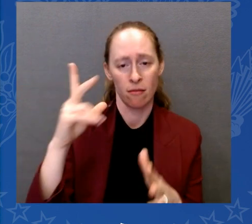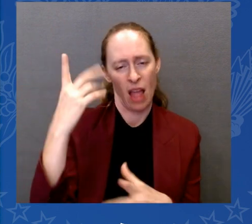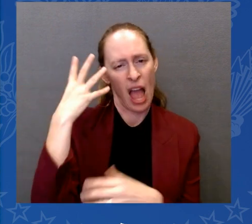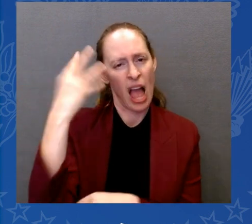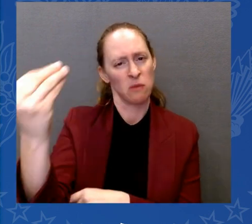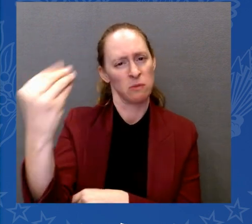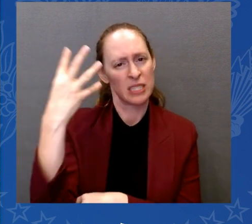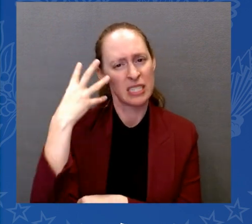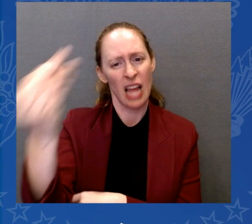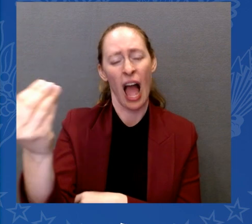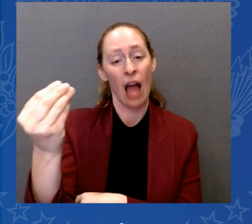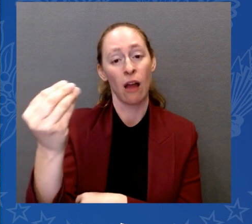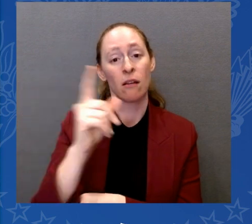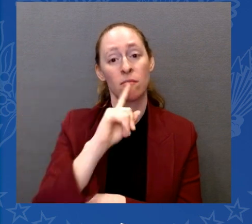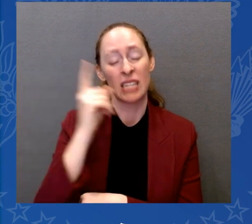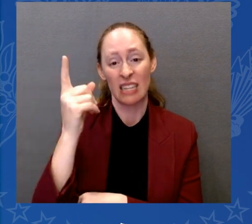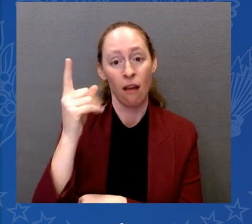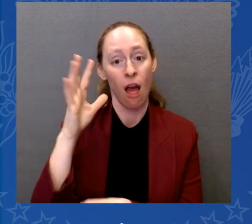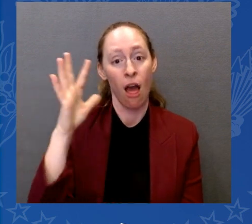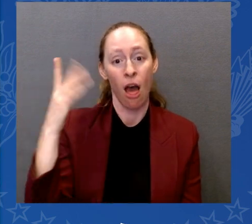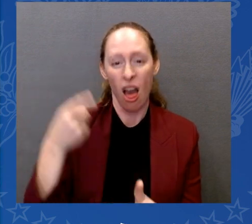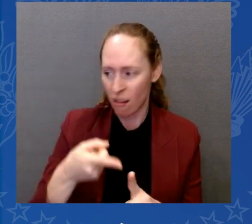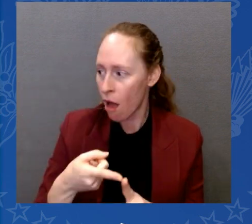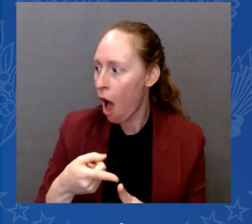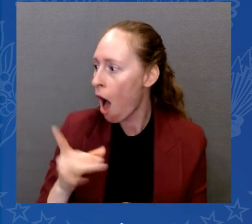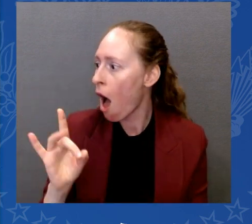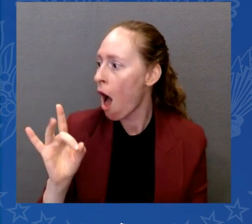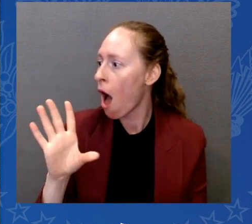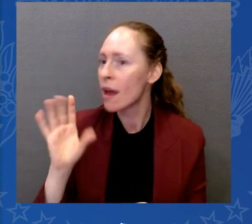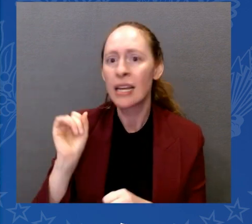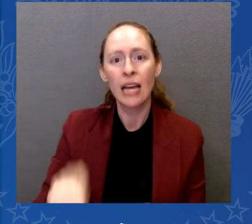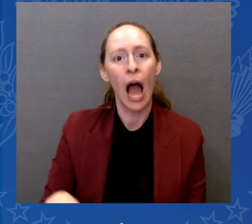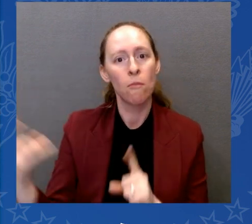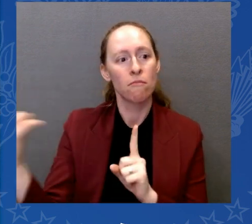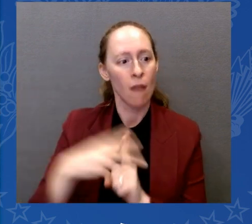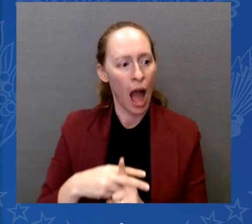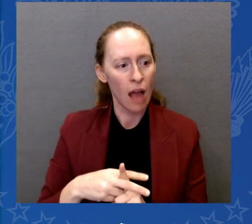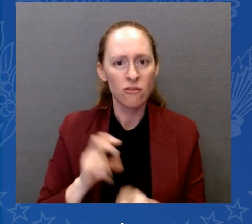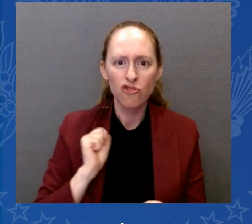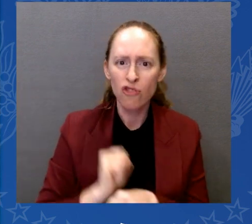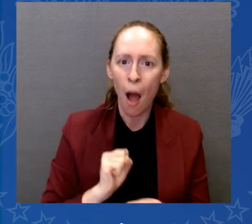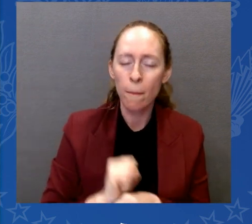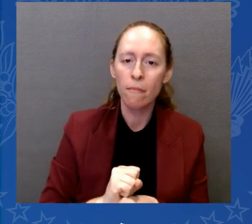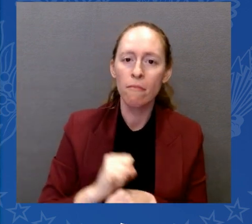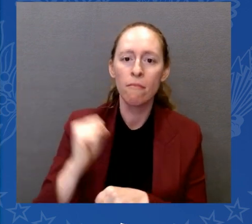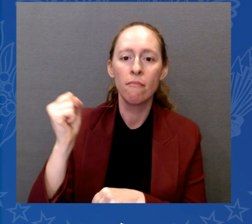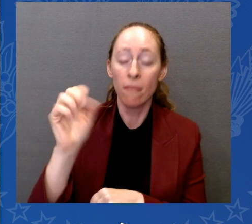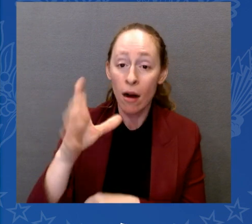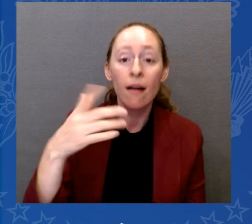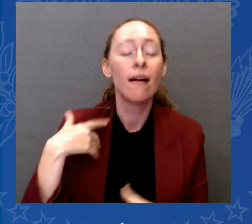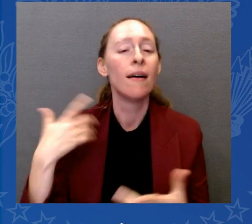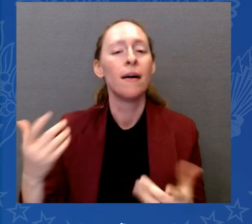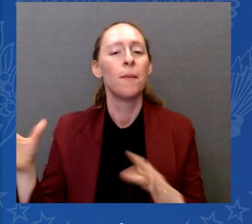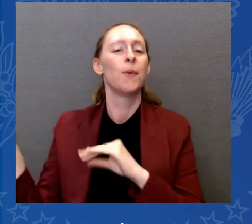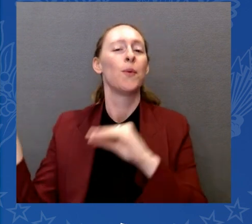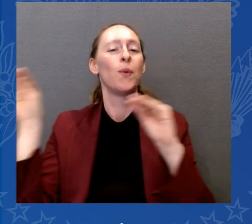and earned my master's degree in environmental policy. It was there. I got an internship with the Forest Service and I just loved it.